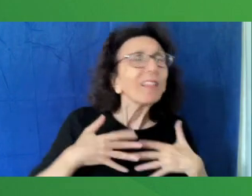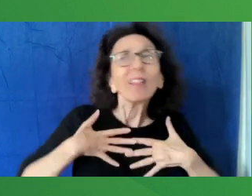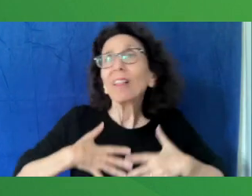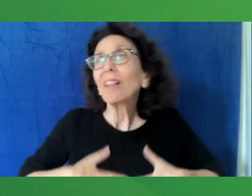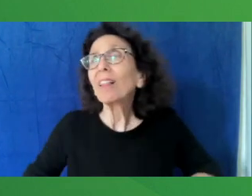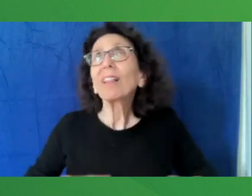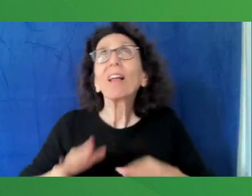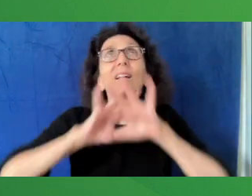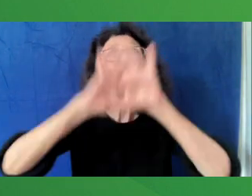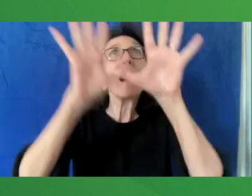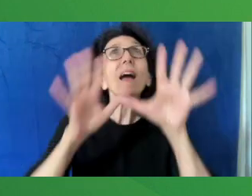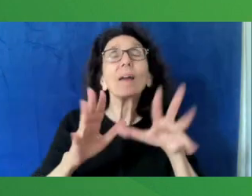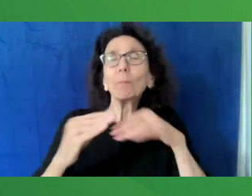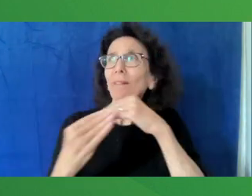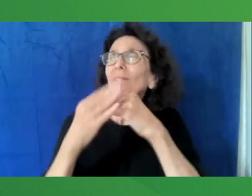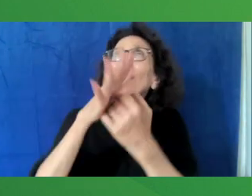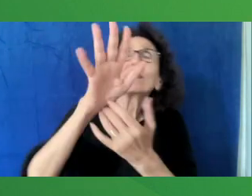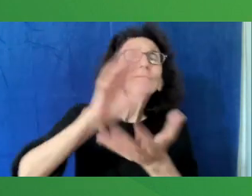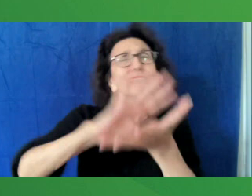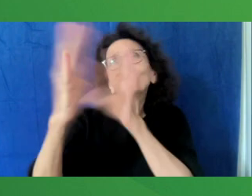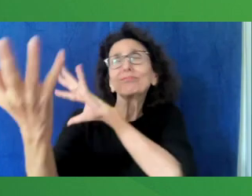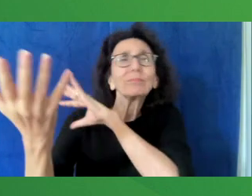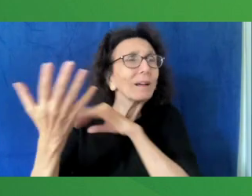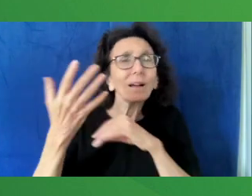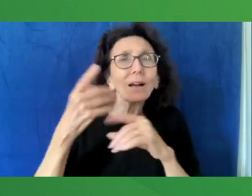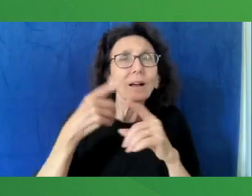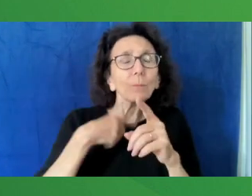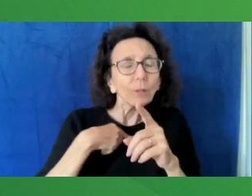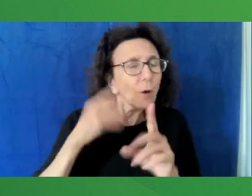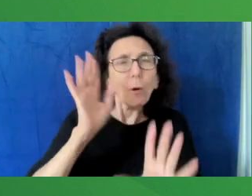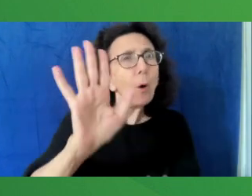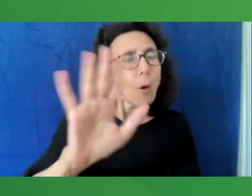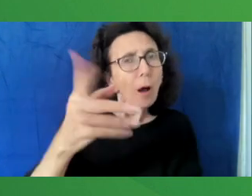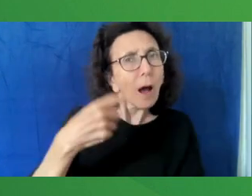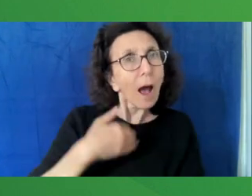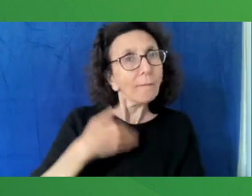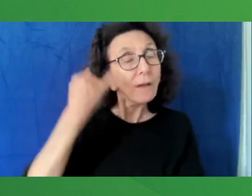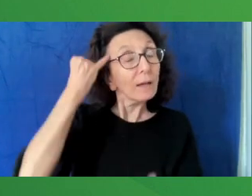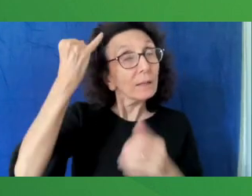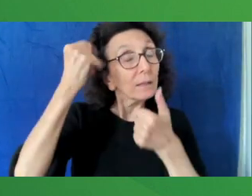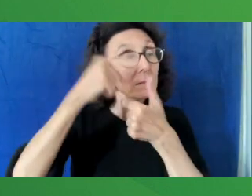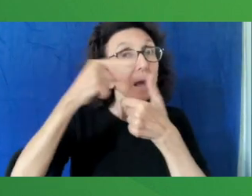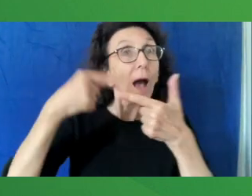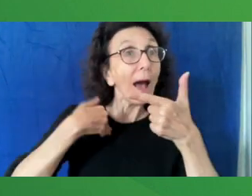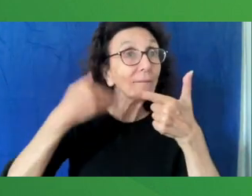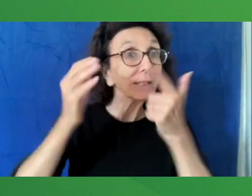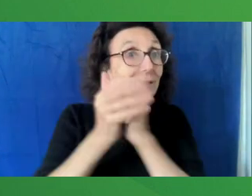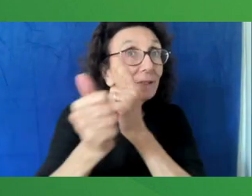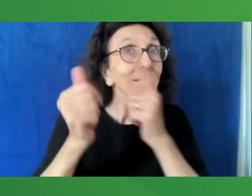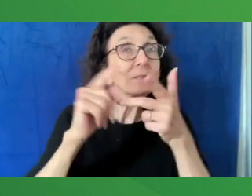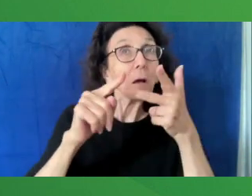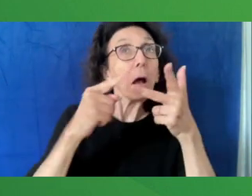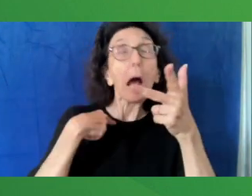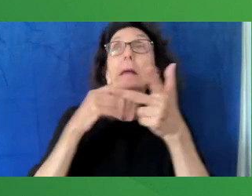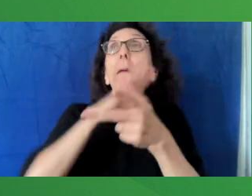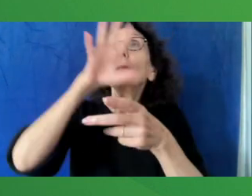to feeling like, hey, I have these ideas, I have these skills and I can be part of the solution to these problems.